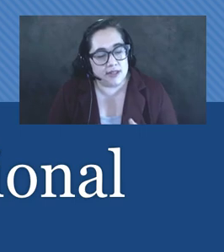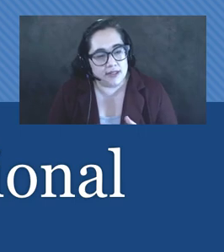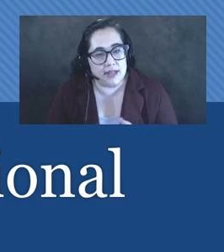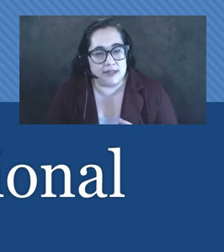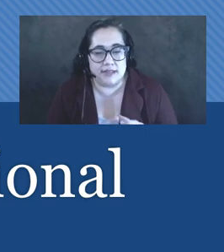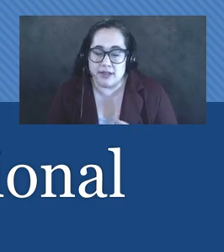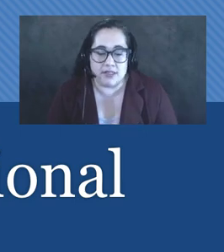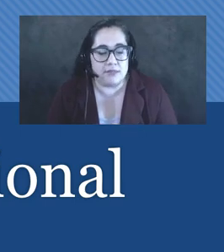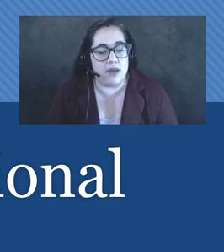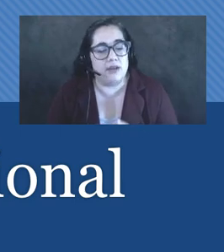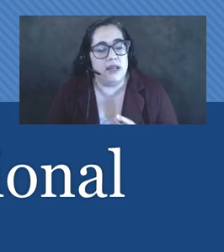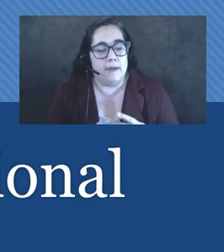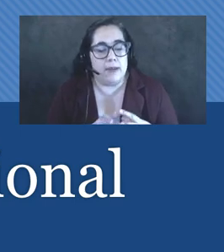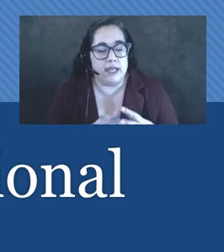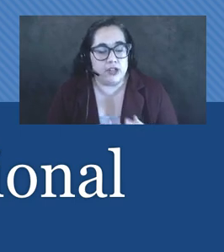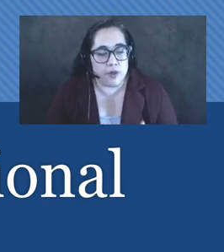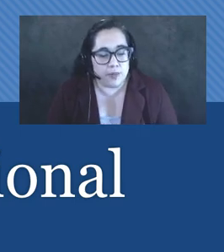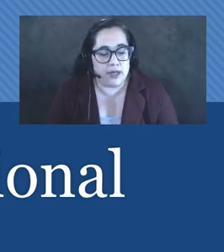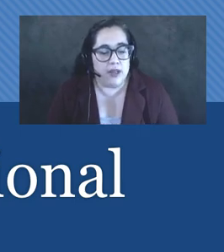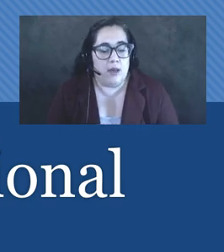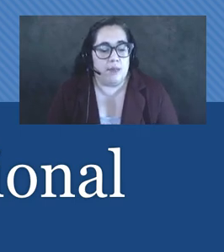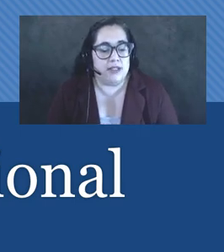this class is not just about interpreting but it's